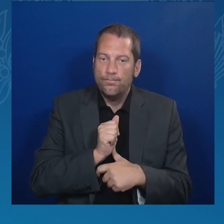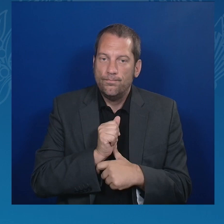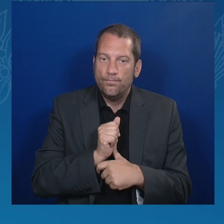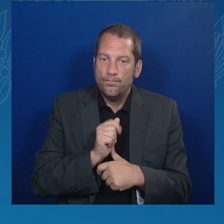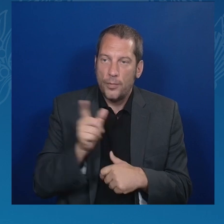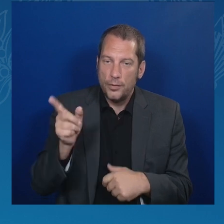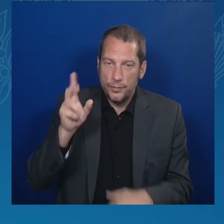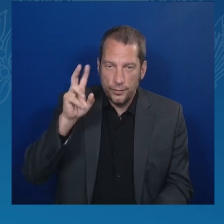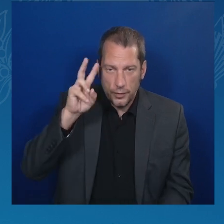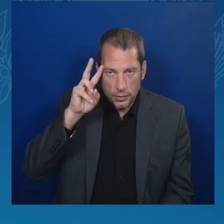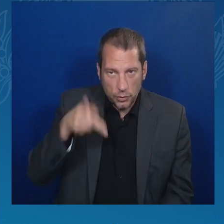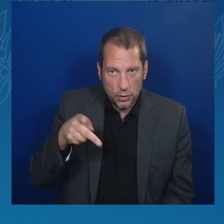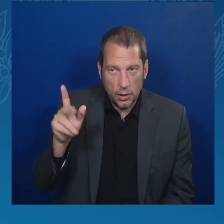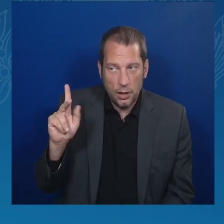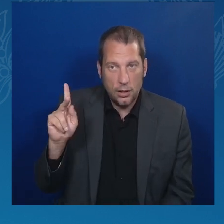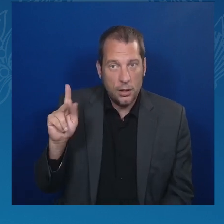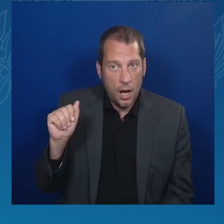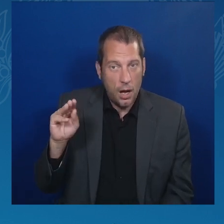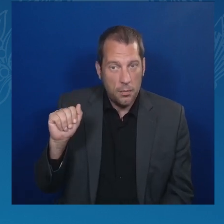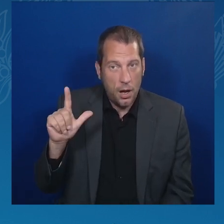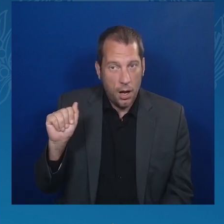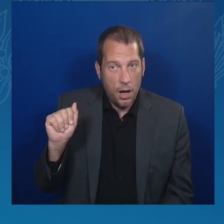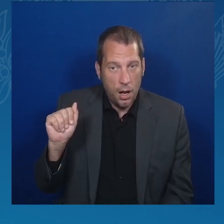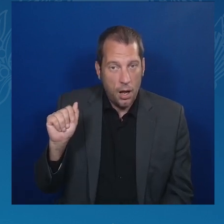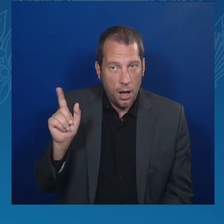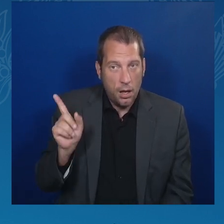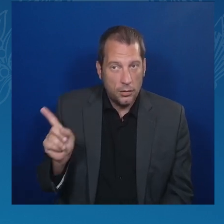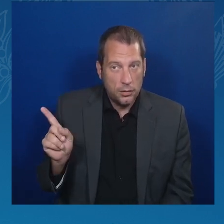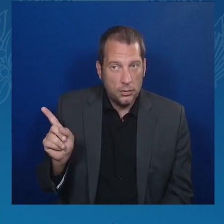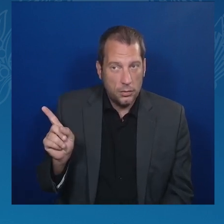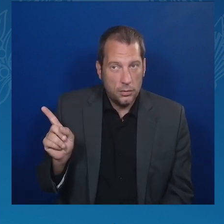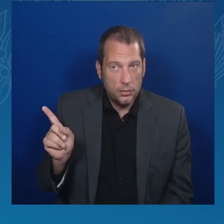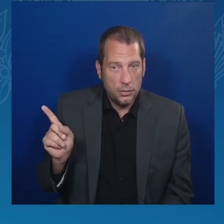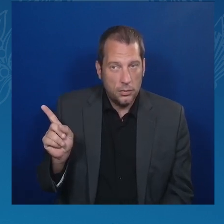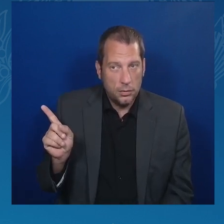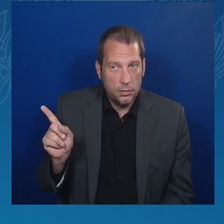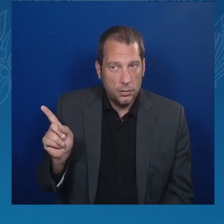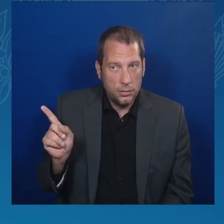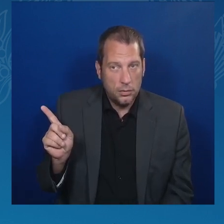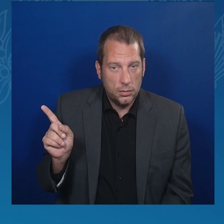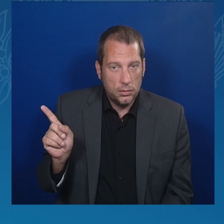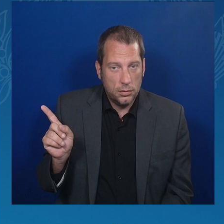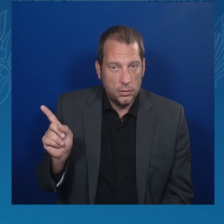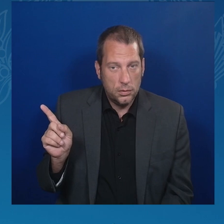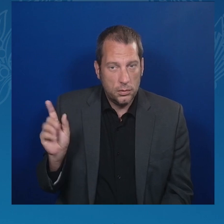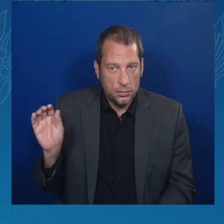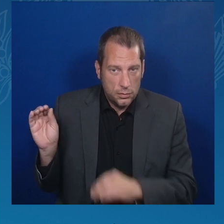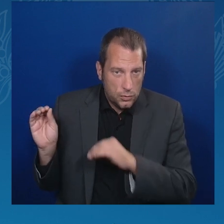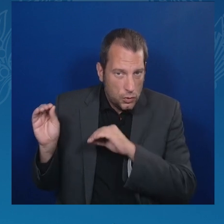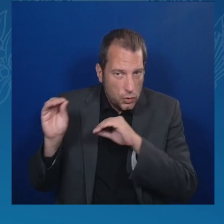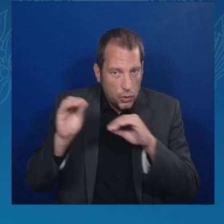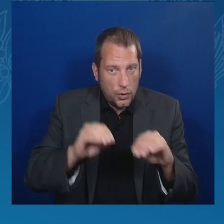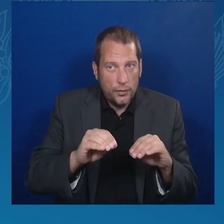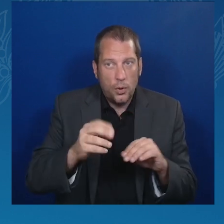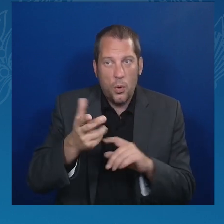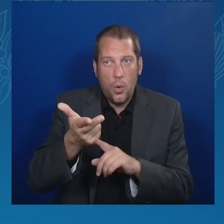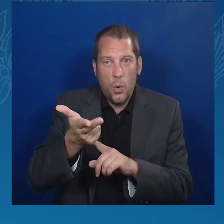she move to hotels in order not to cross Unite Here